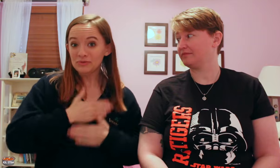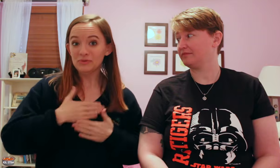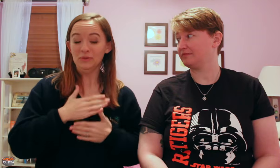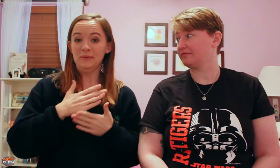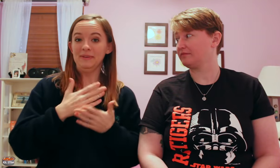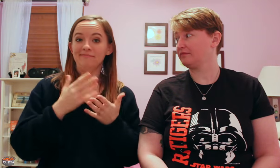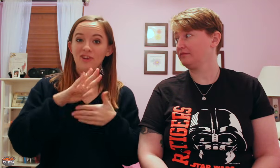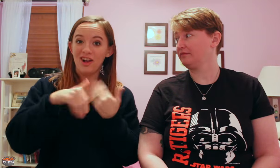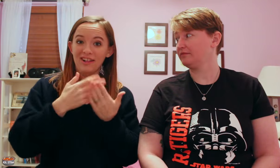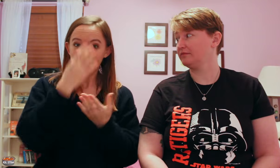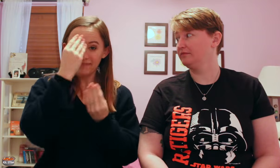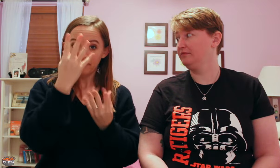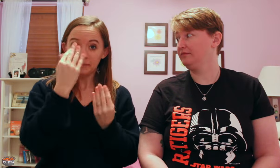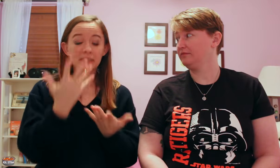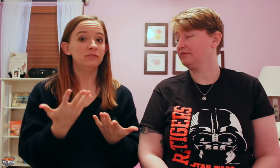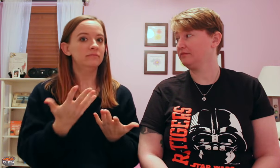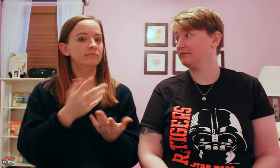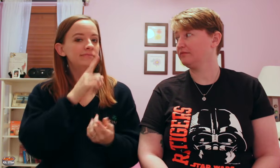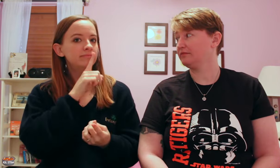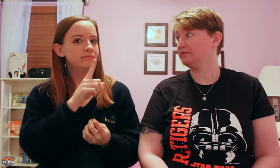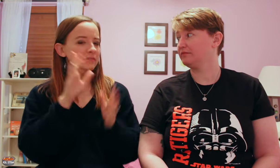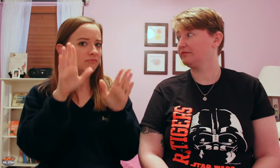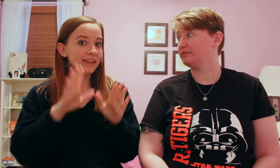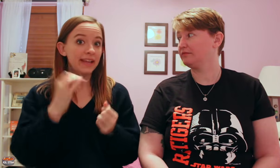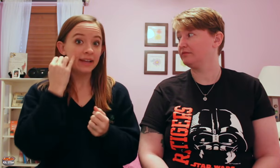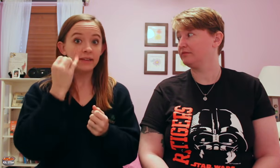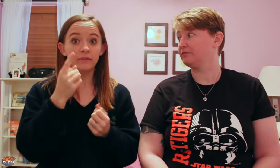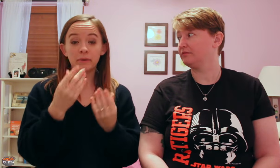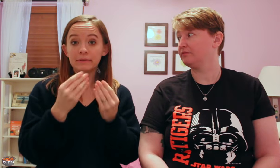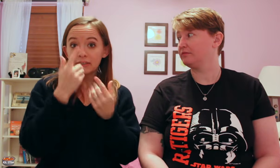So hopefully you guys have enjoyed all of the information today.